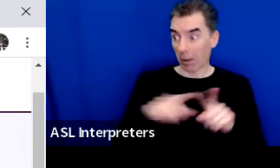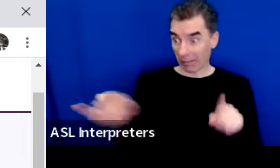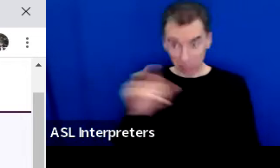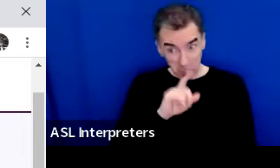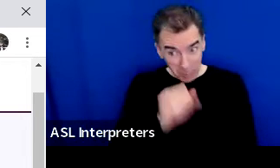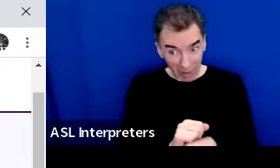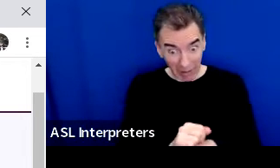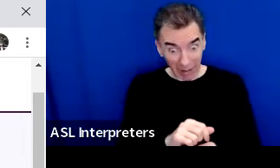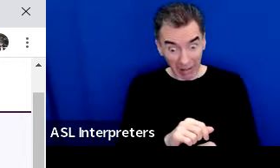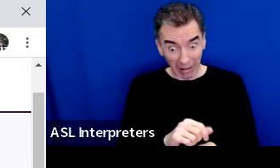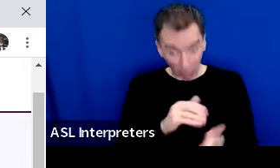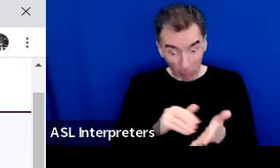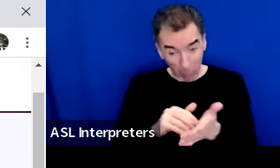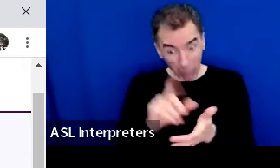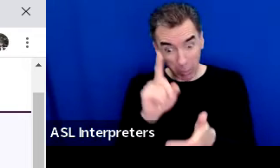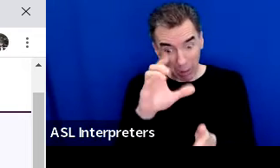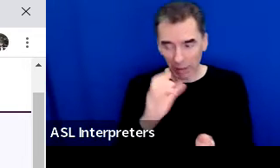So it works for me, but that's up to you,